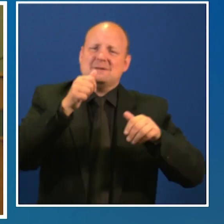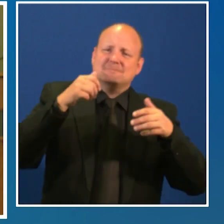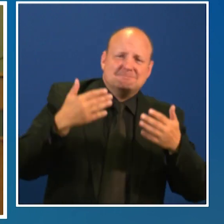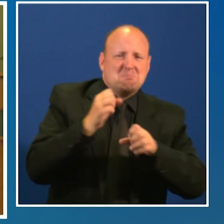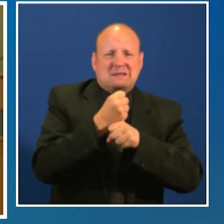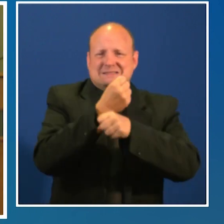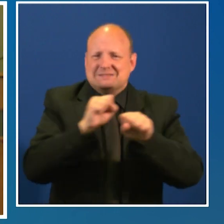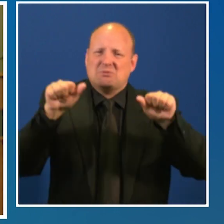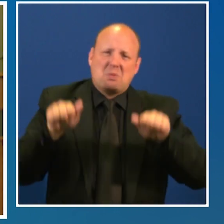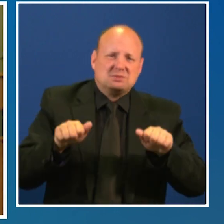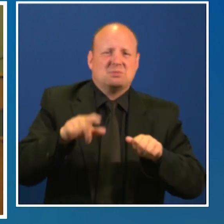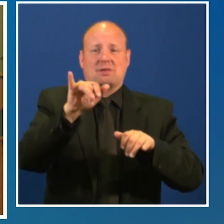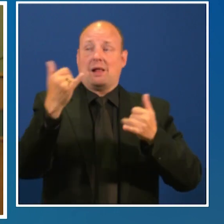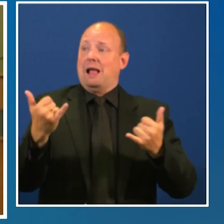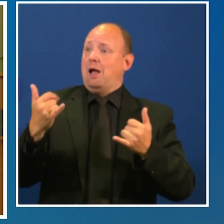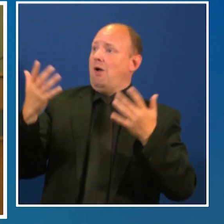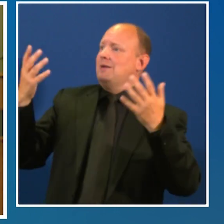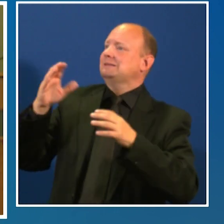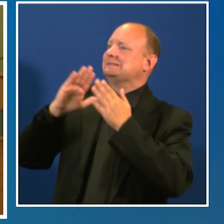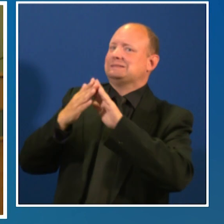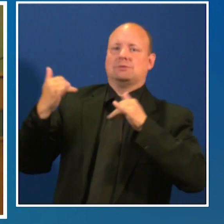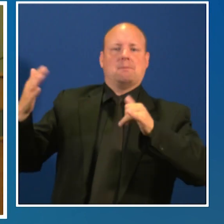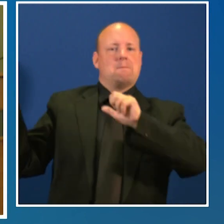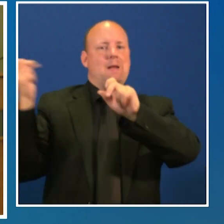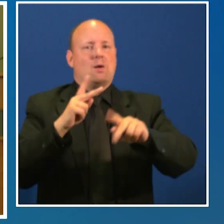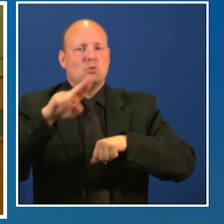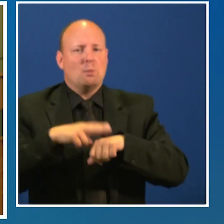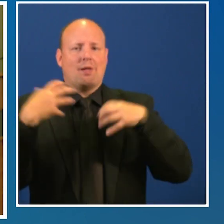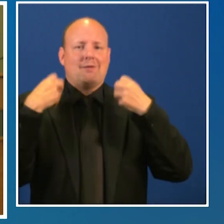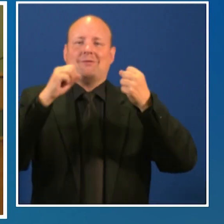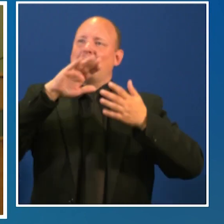heading forward to a healthier brighter days ahead. Thank you so much.